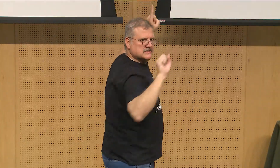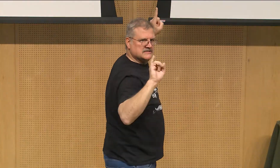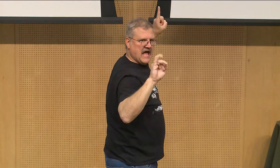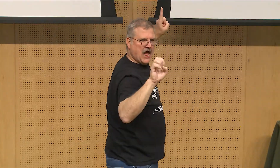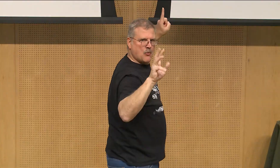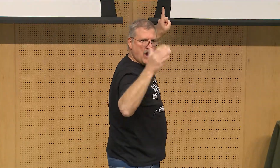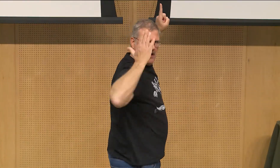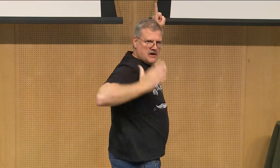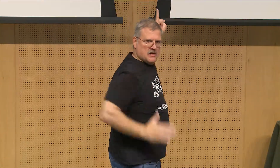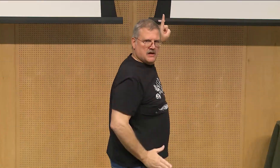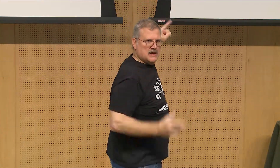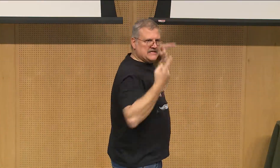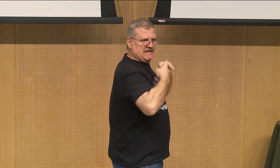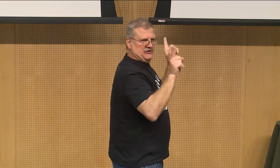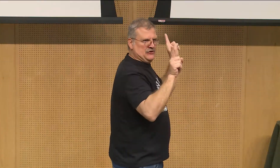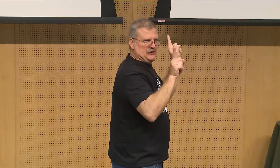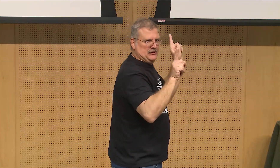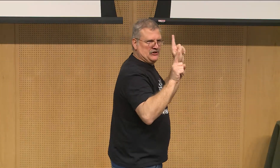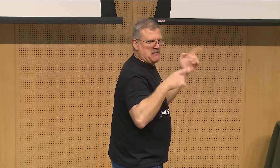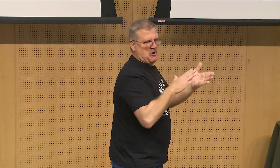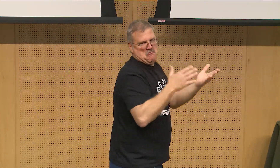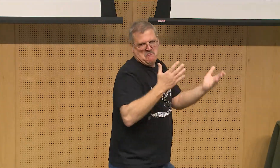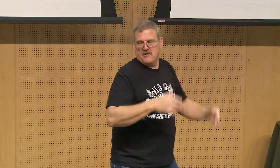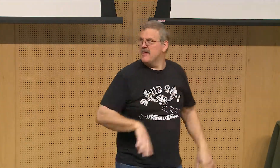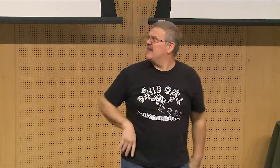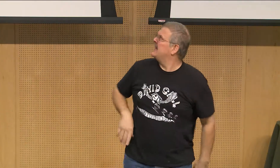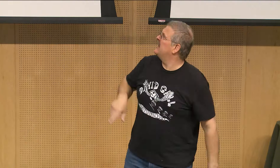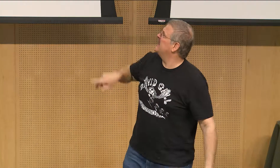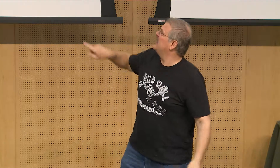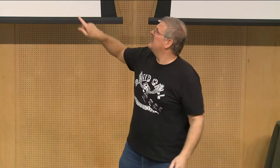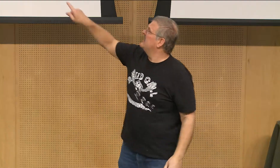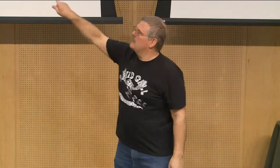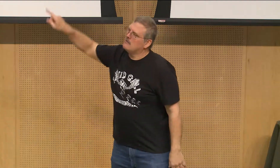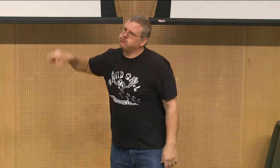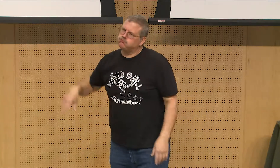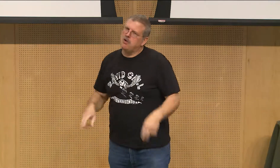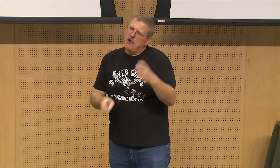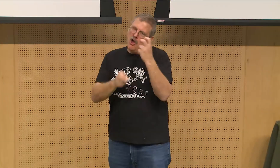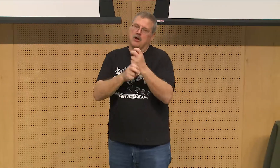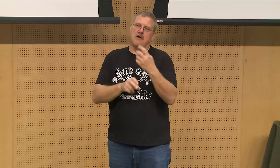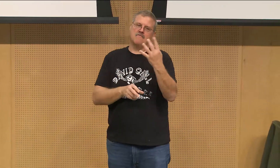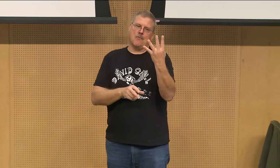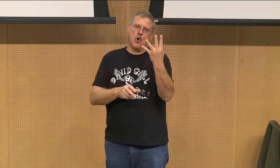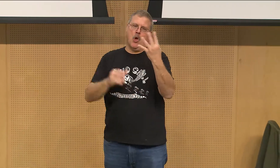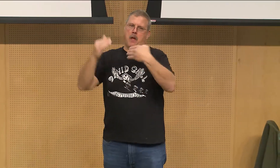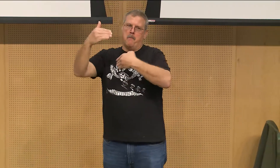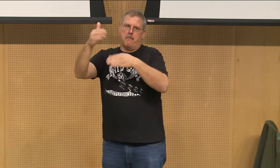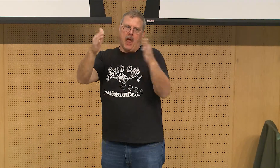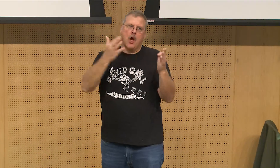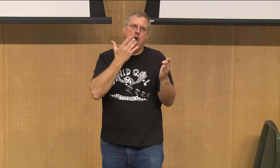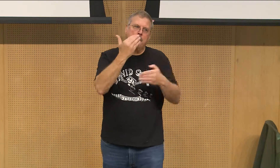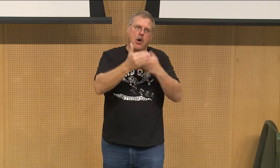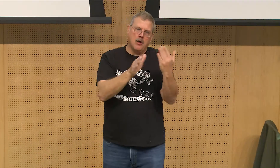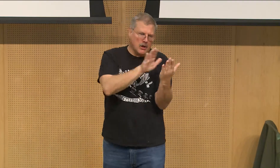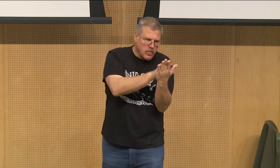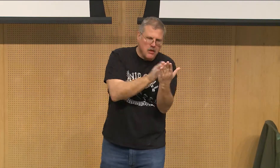I pivoted this character so we see her from the side, so this was 4 different blocks, and while I was painting,